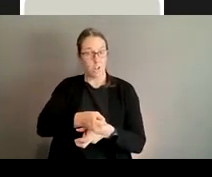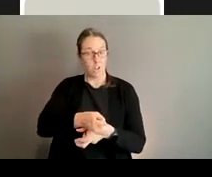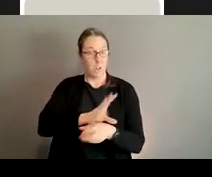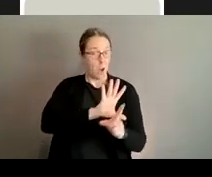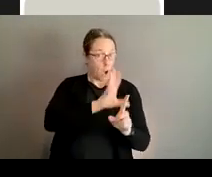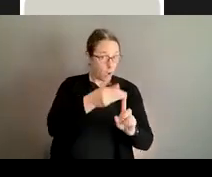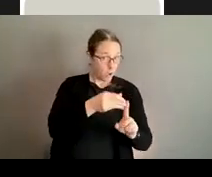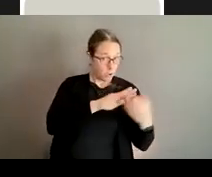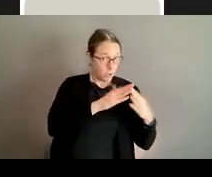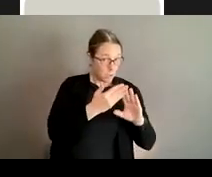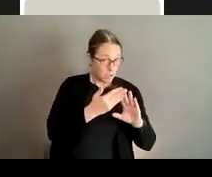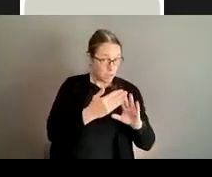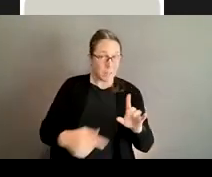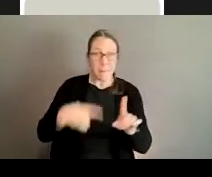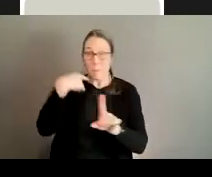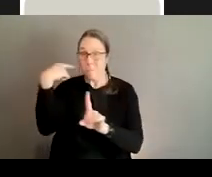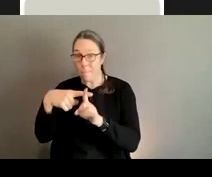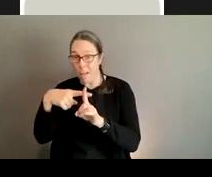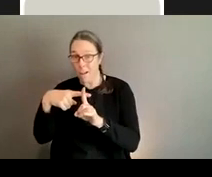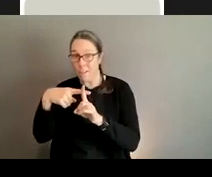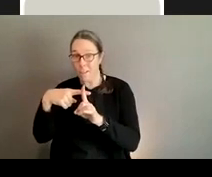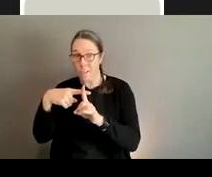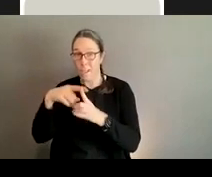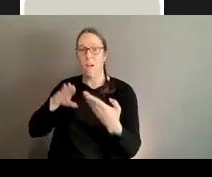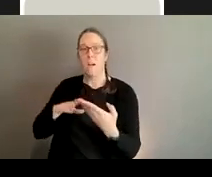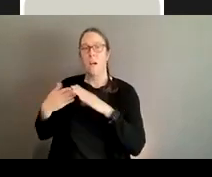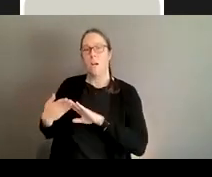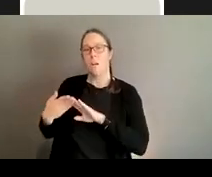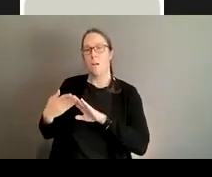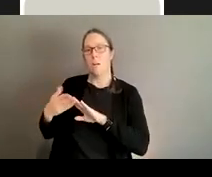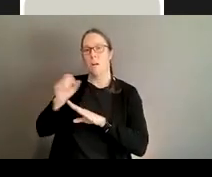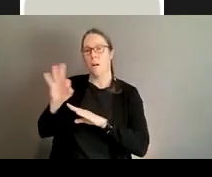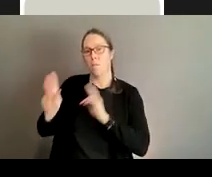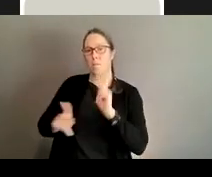community and communities of people with disabilities.